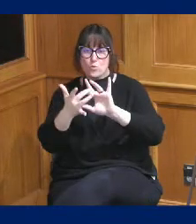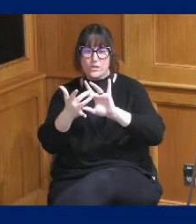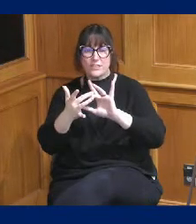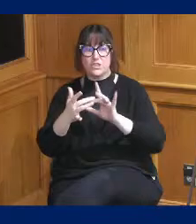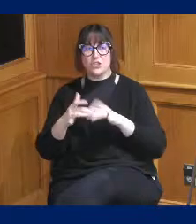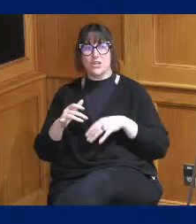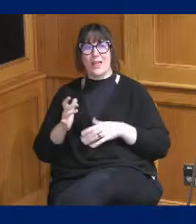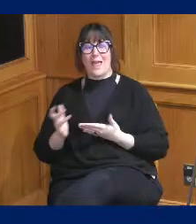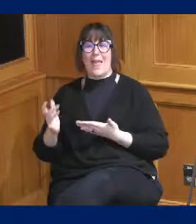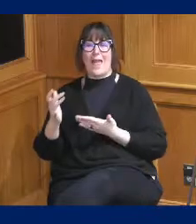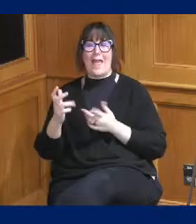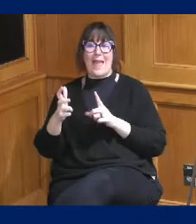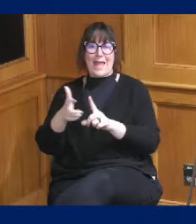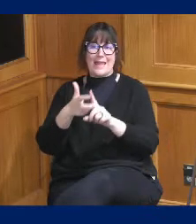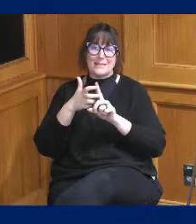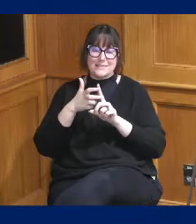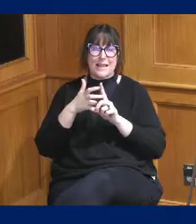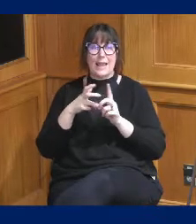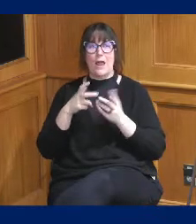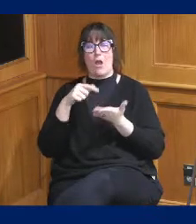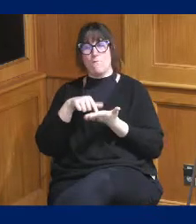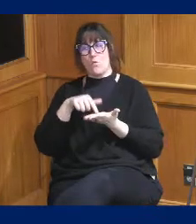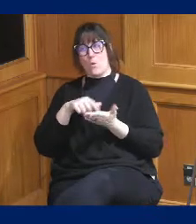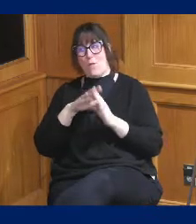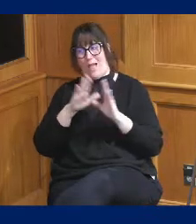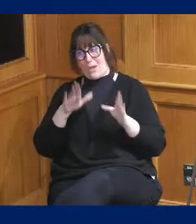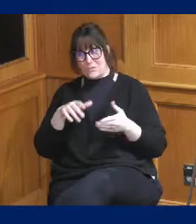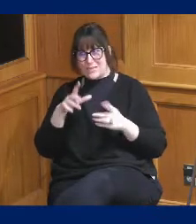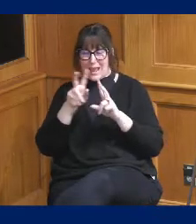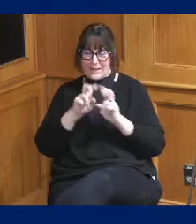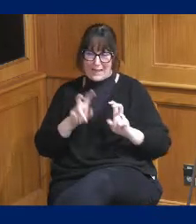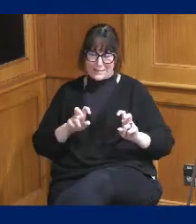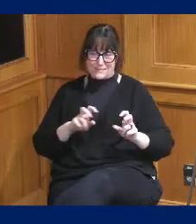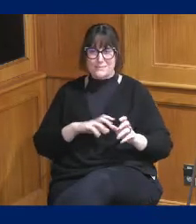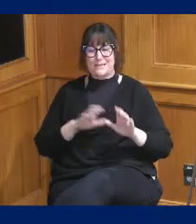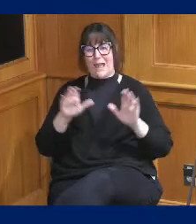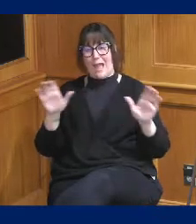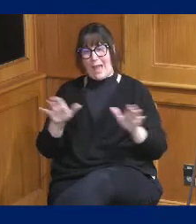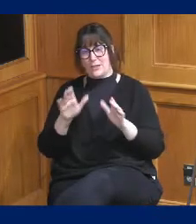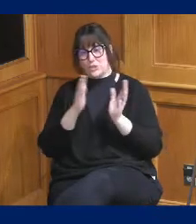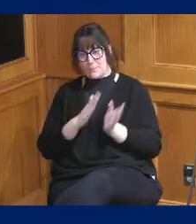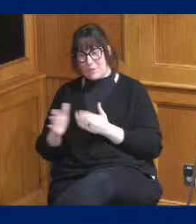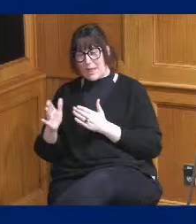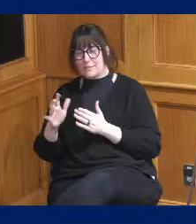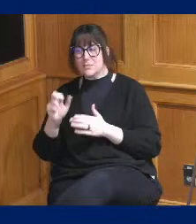and housing affordability analysis action plans or follow-up Communications with